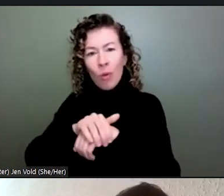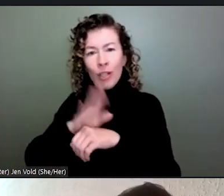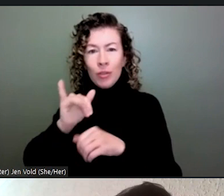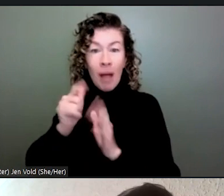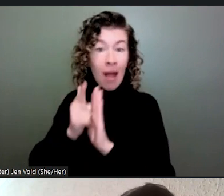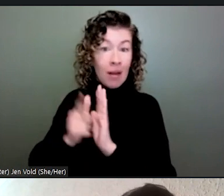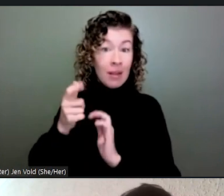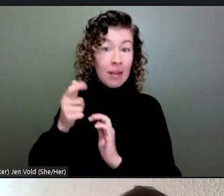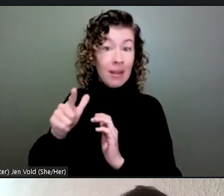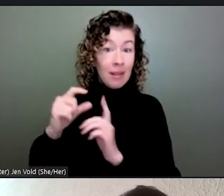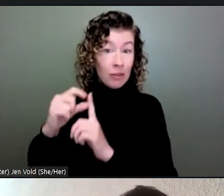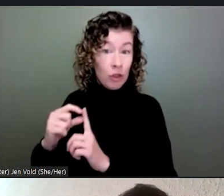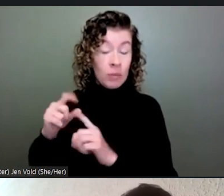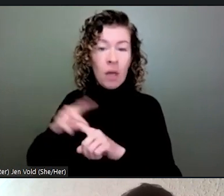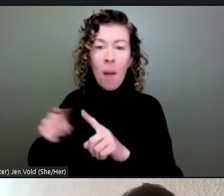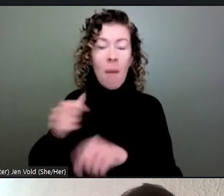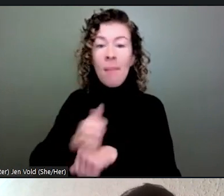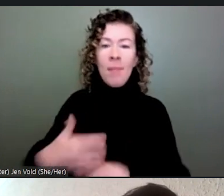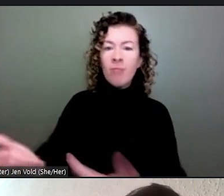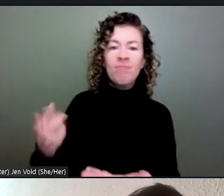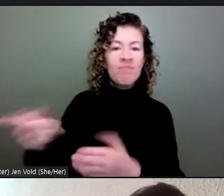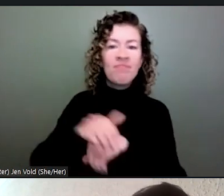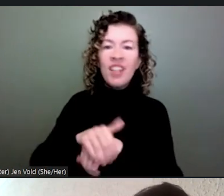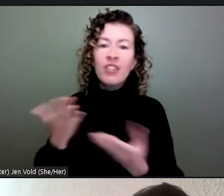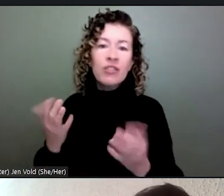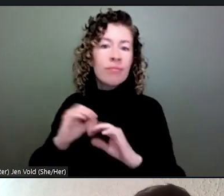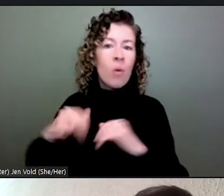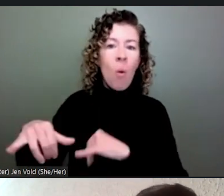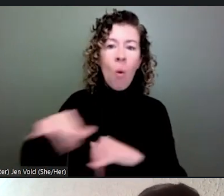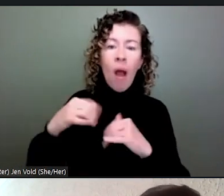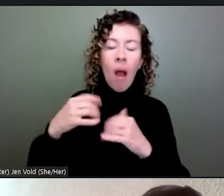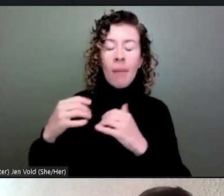but they blamed a lack of English and a lack of a common language. And the idea was that people were leaving.